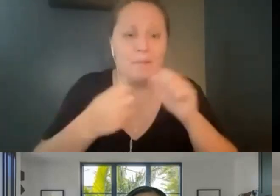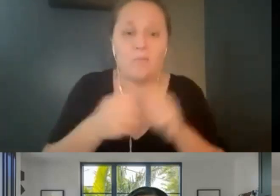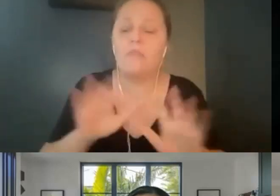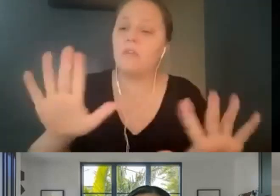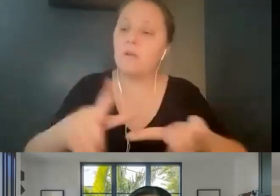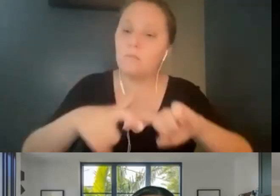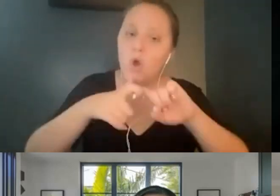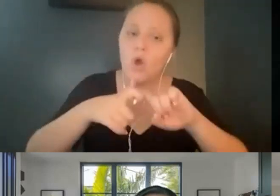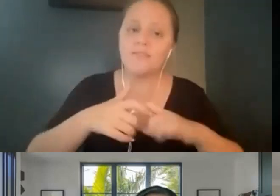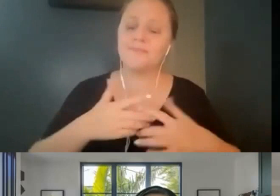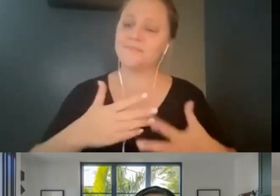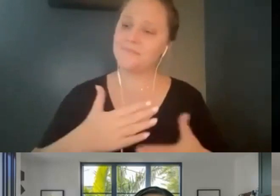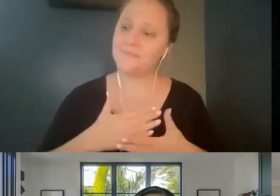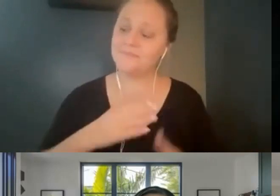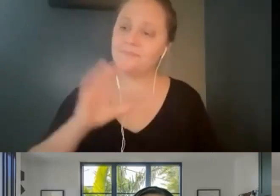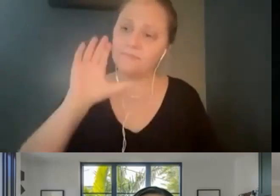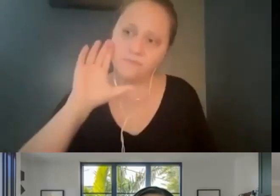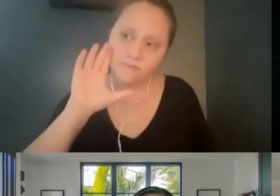listen, process,